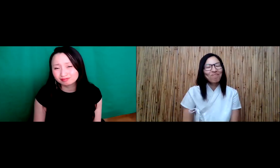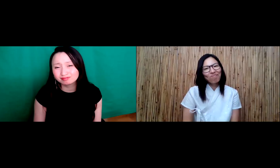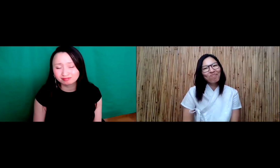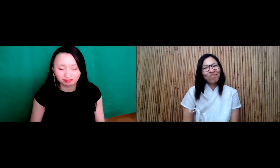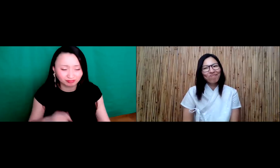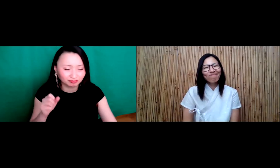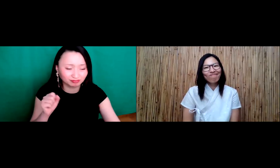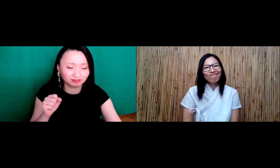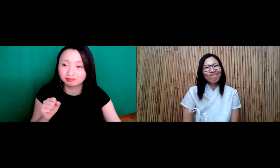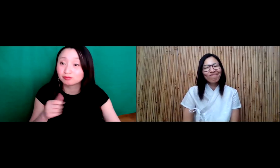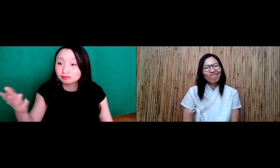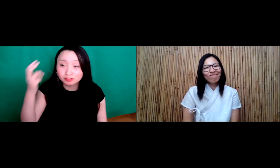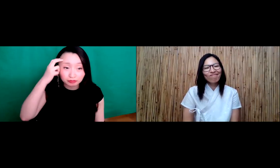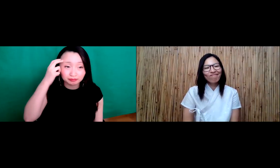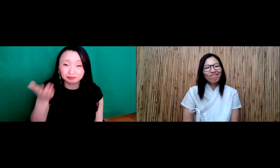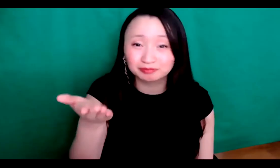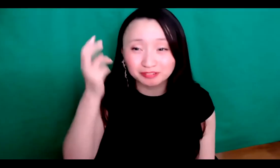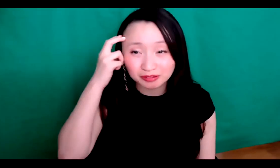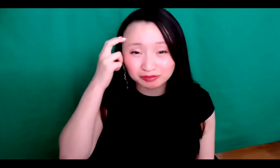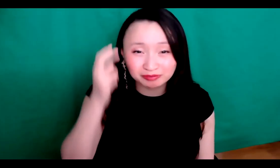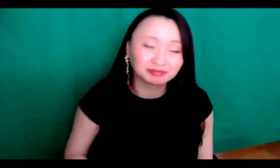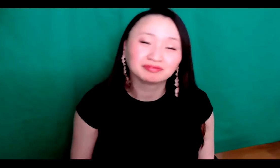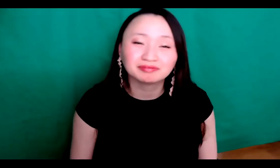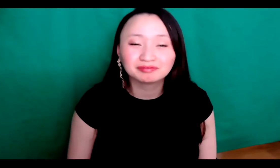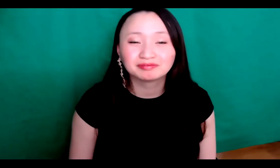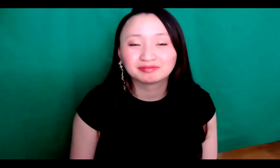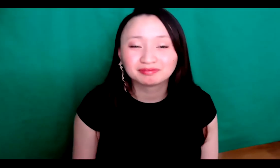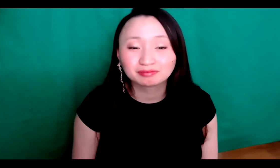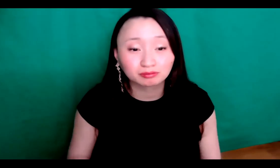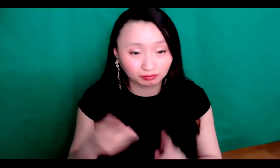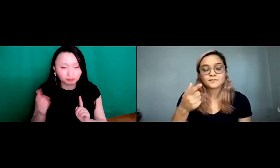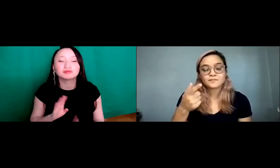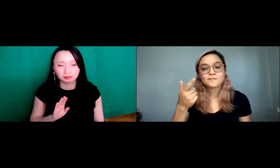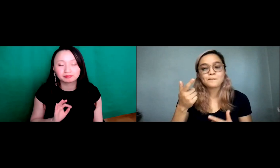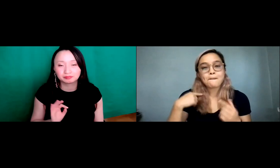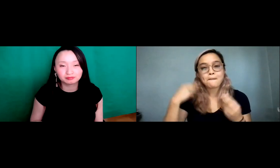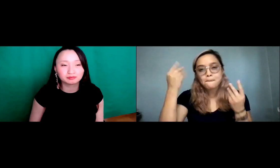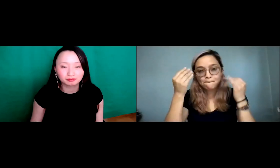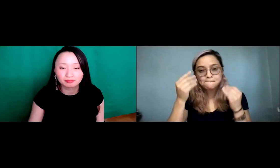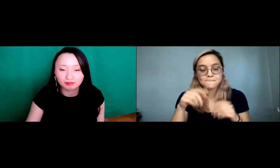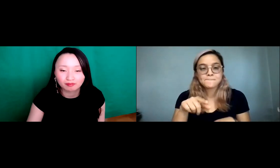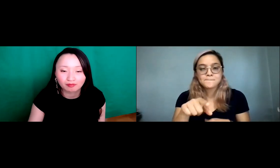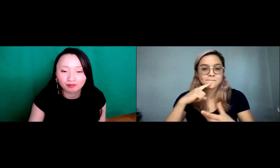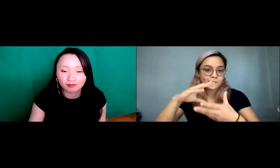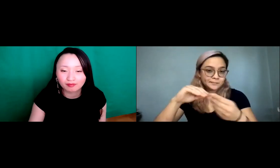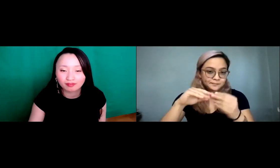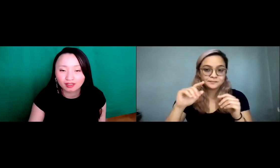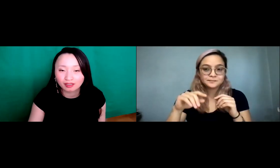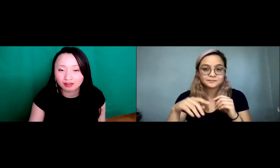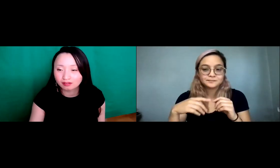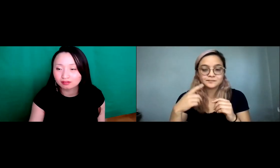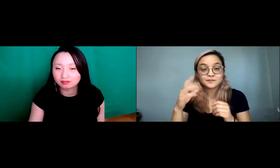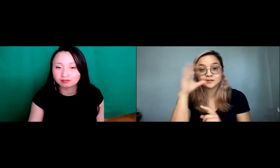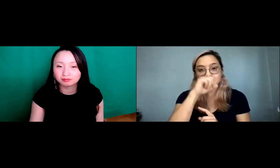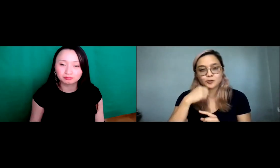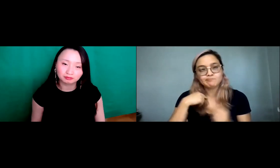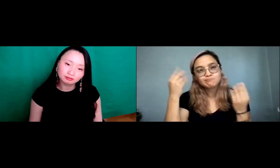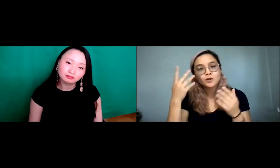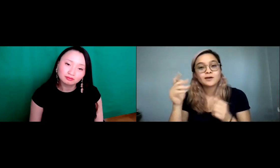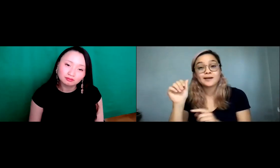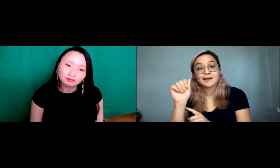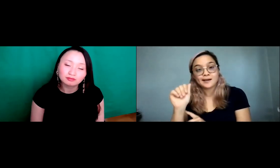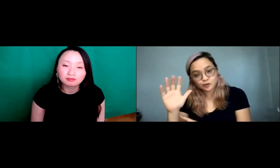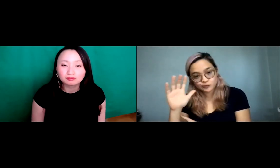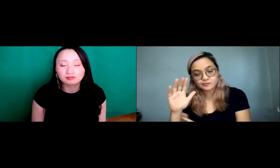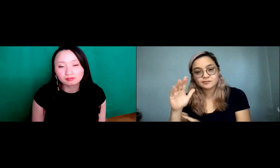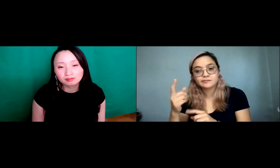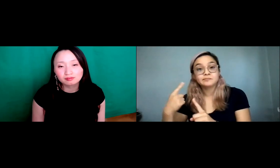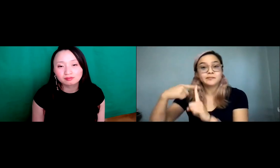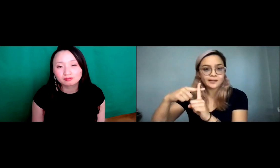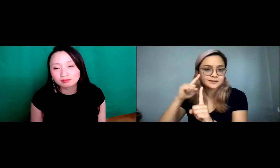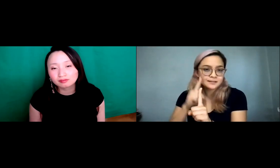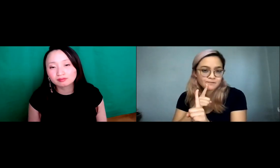notions that I've experienced.